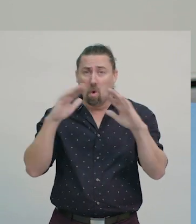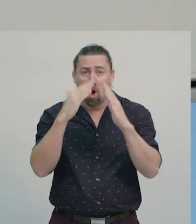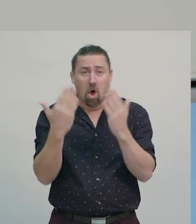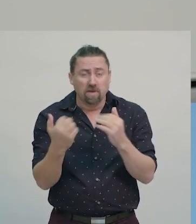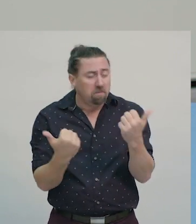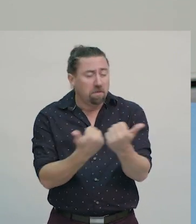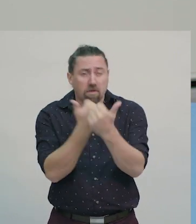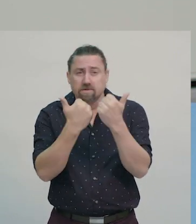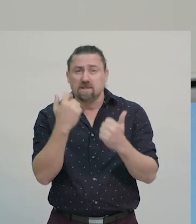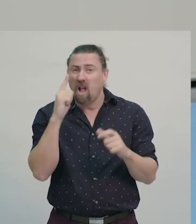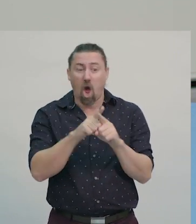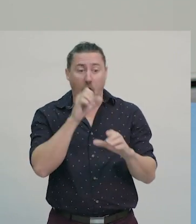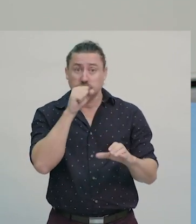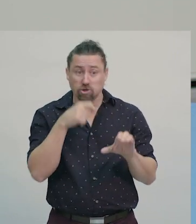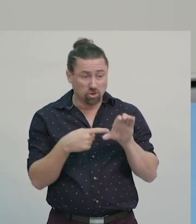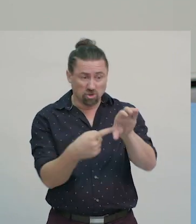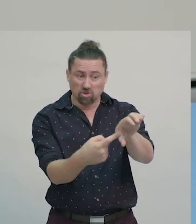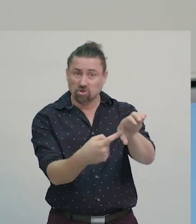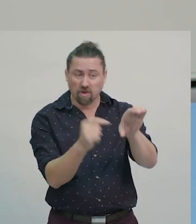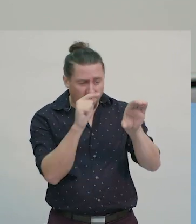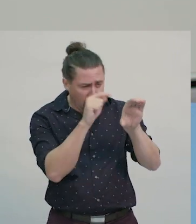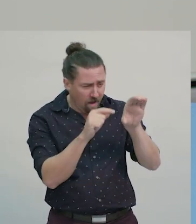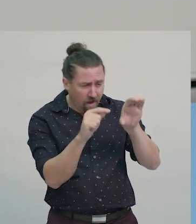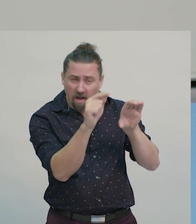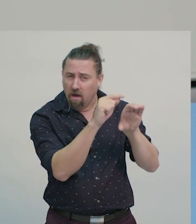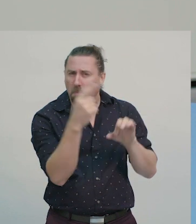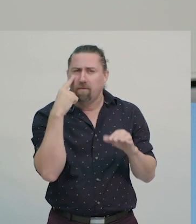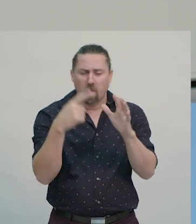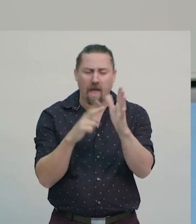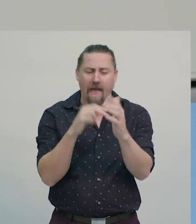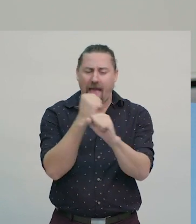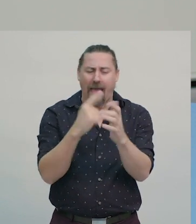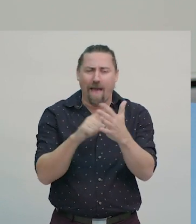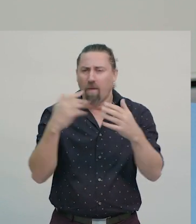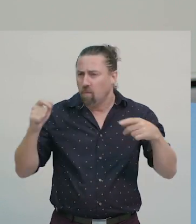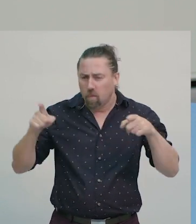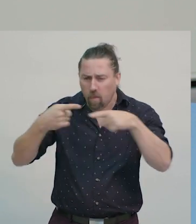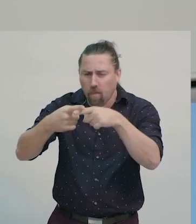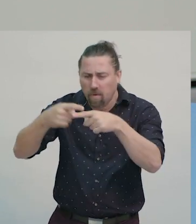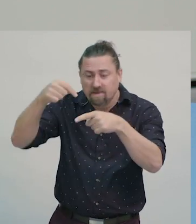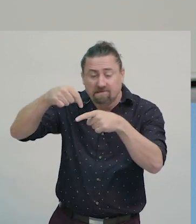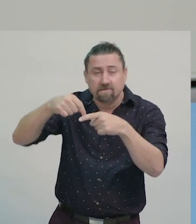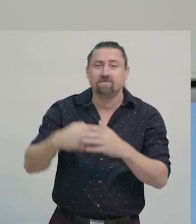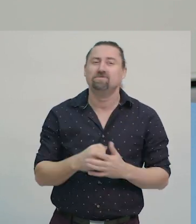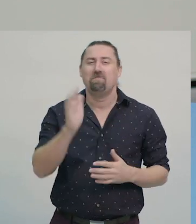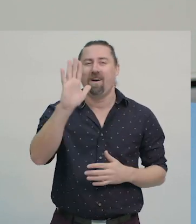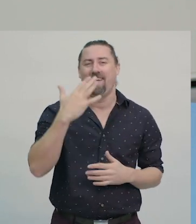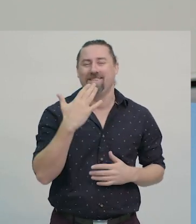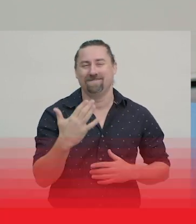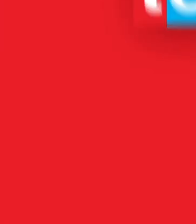We started with the segments of an orange. See where else you can find angles at a point, in your environment. Bye for now!